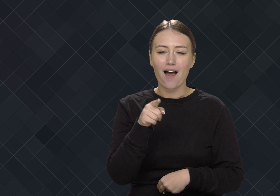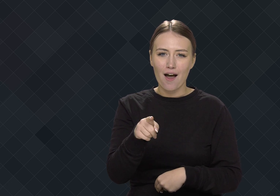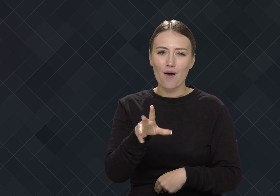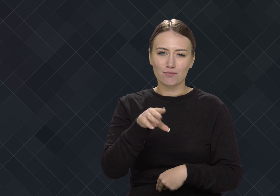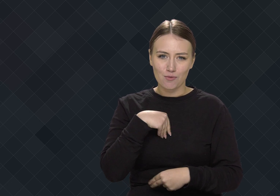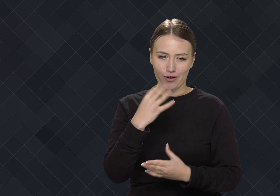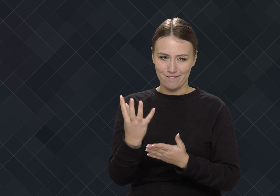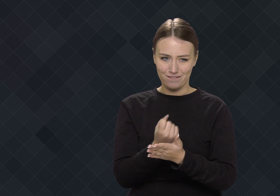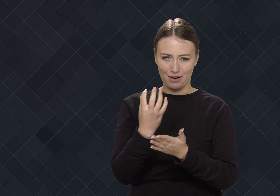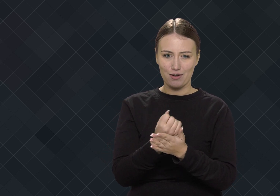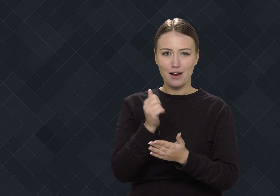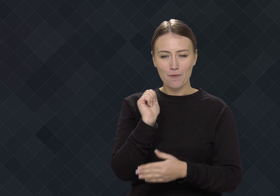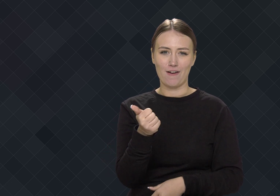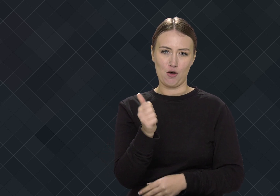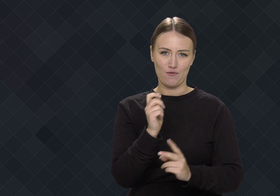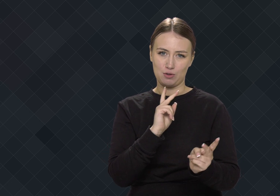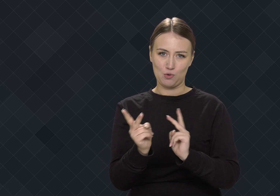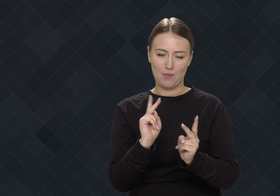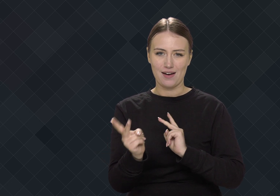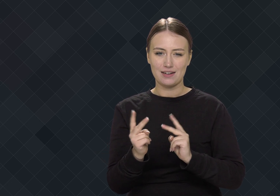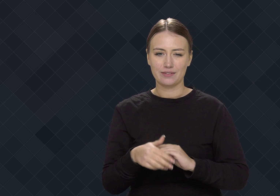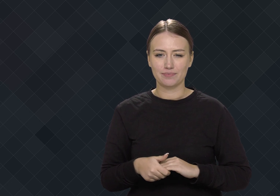they can use a professional interpreter.